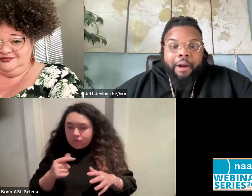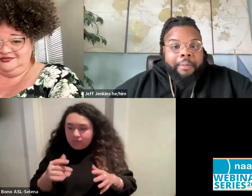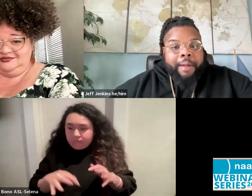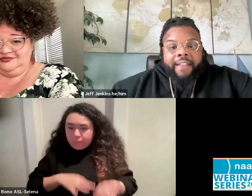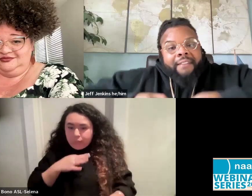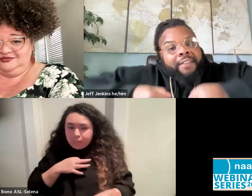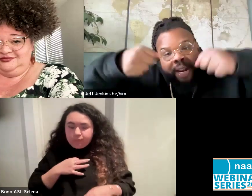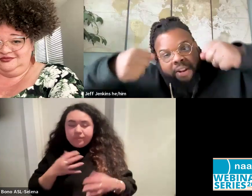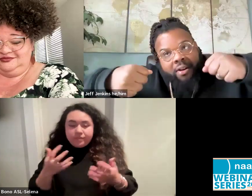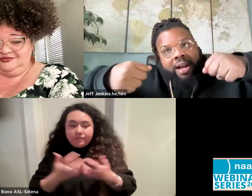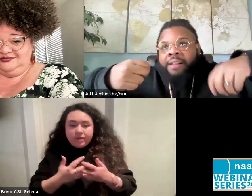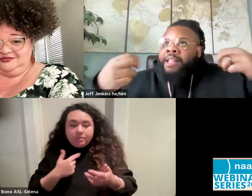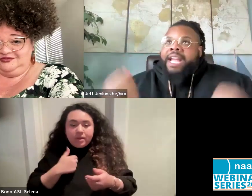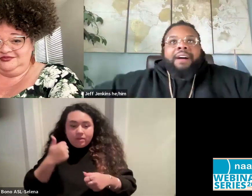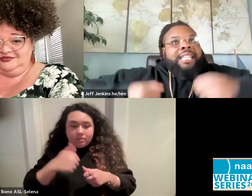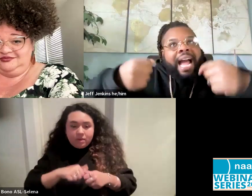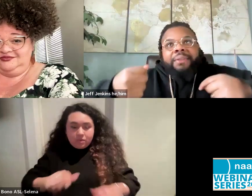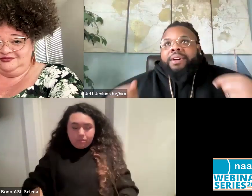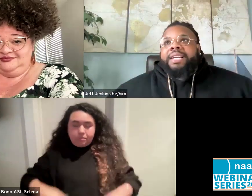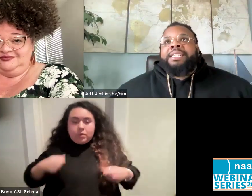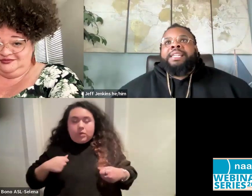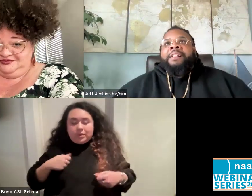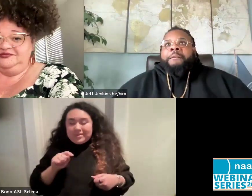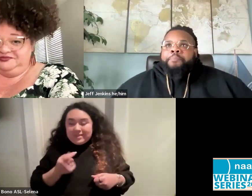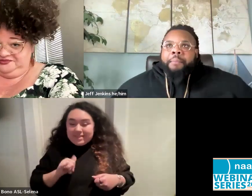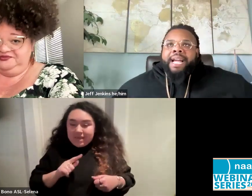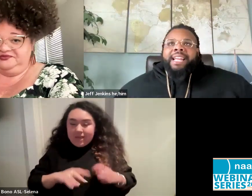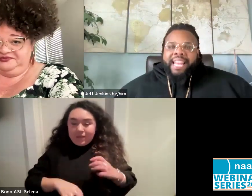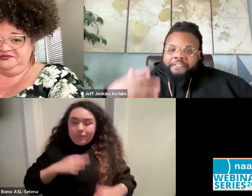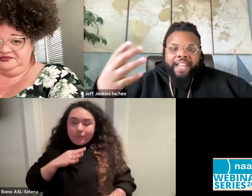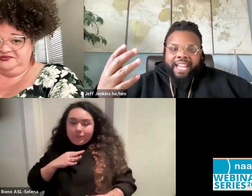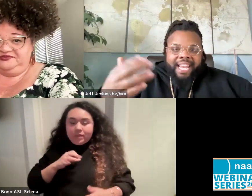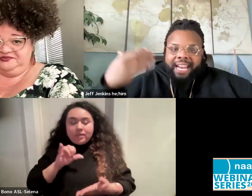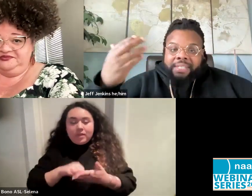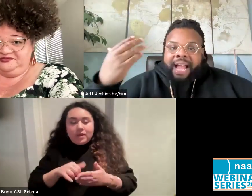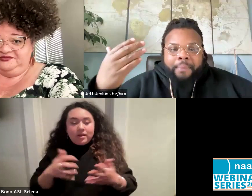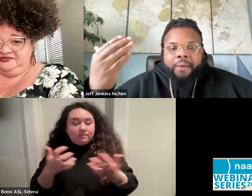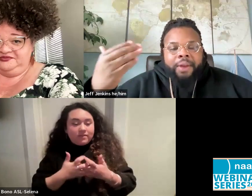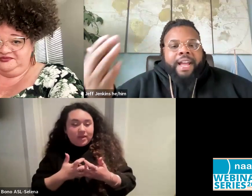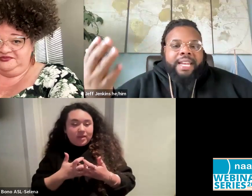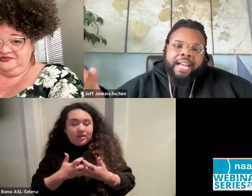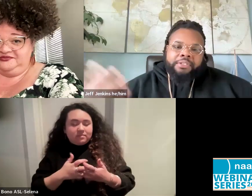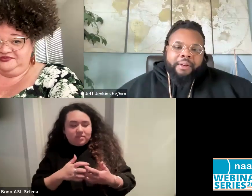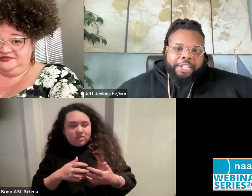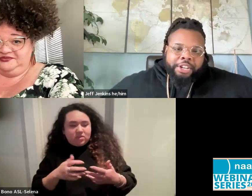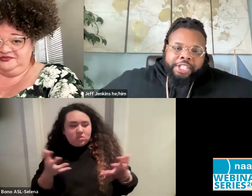And I remember even having to put it on how tight it was, but it fit. And then it was like, Man, what if I did not do my research?